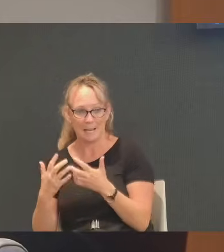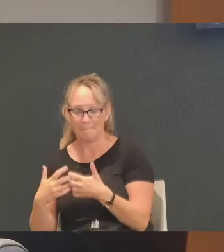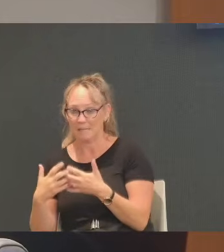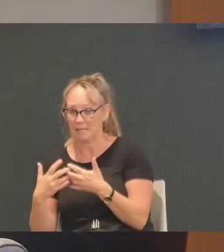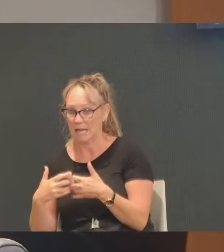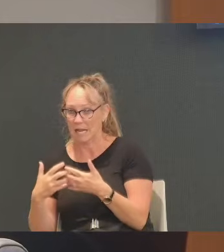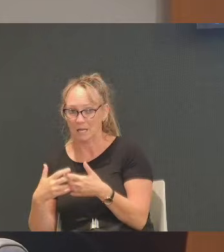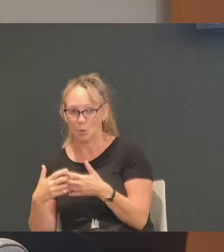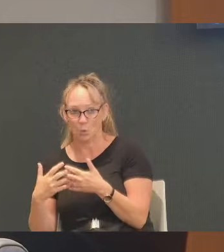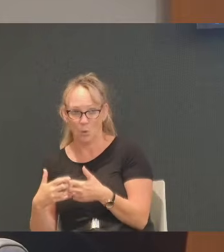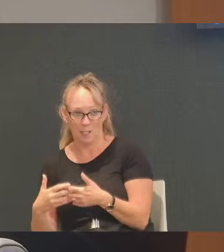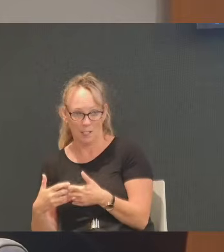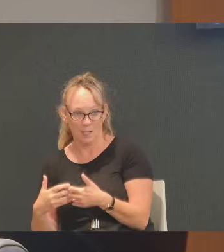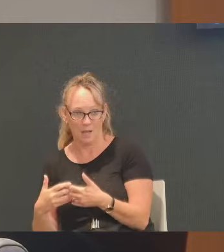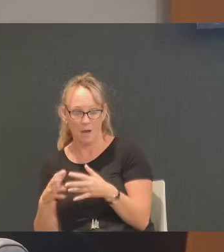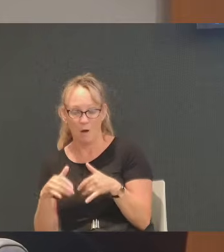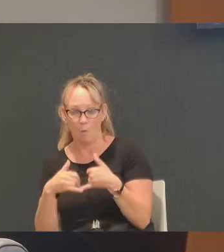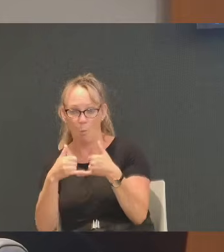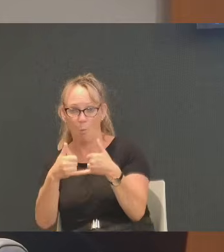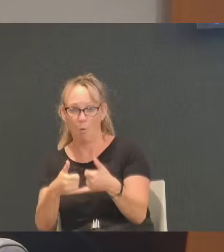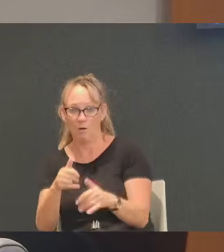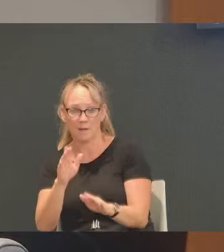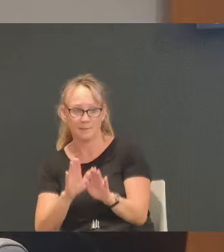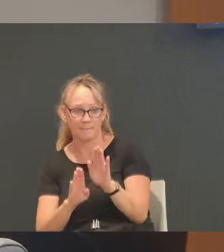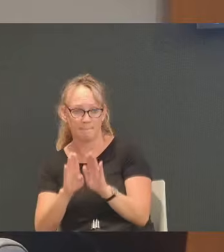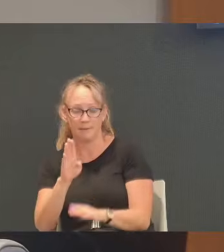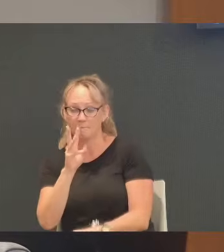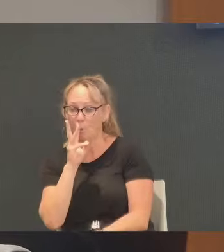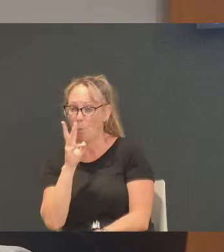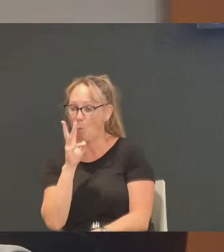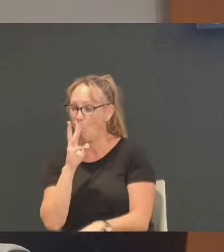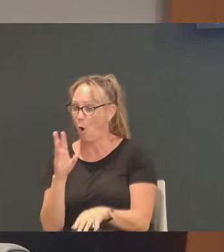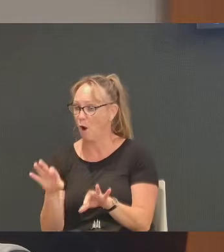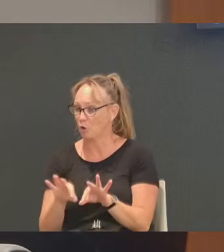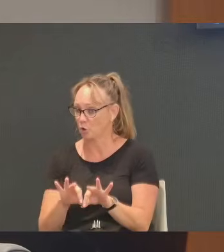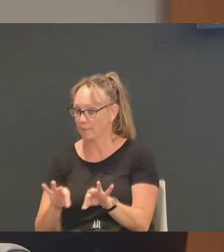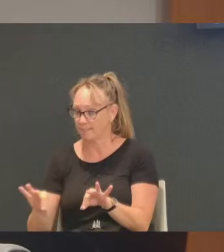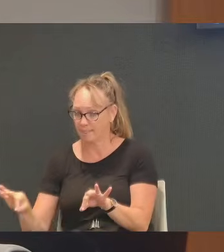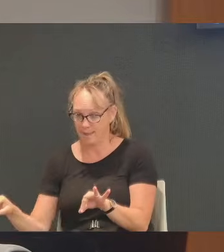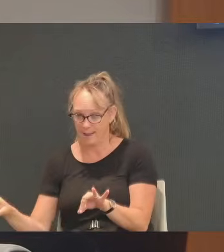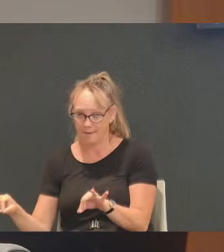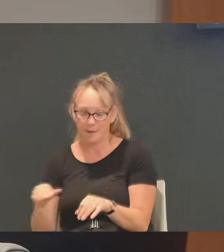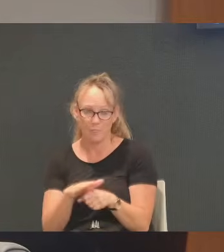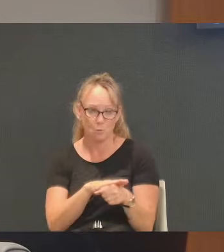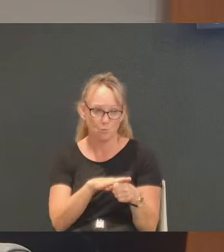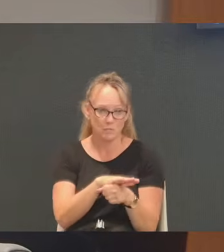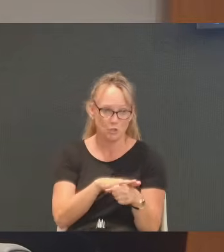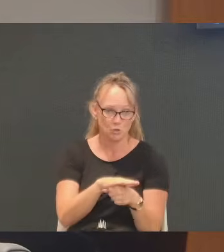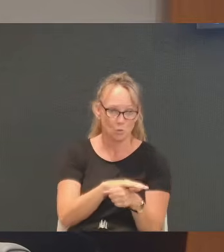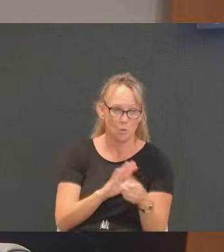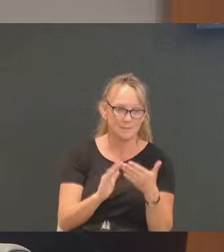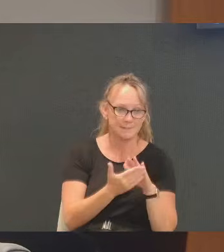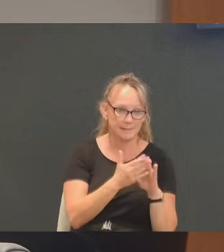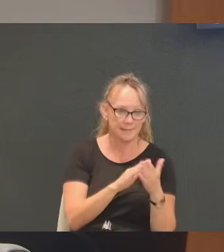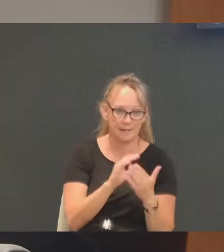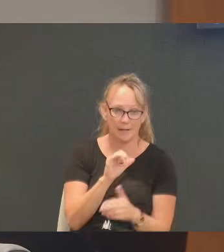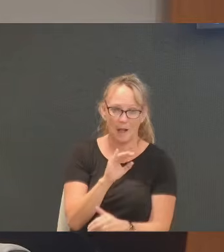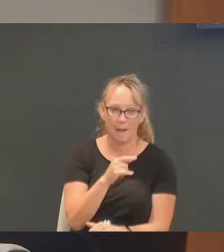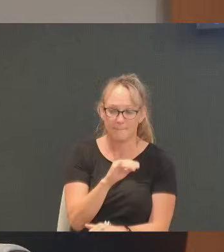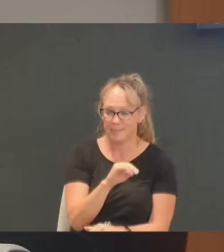u awarding of the bid for the waterline at the Regional Safety Complex for 1.225 million.